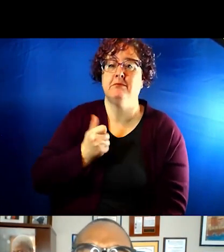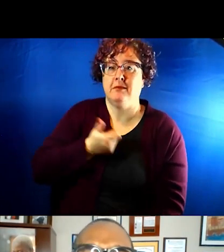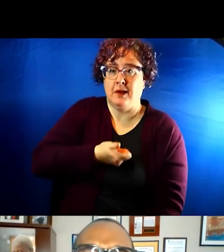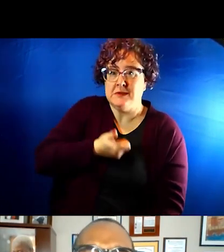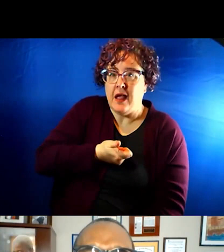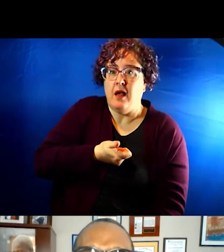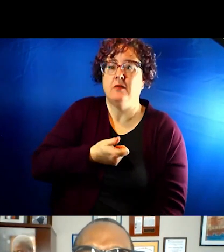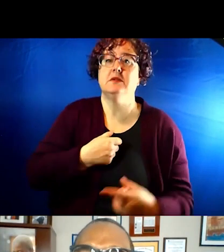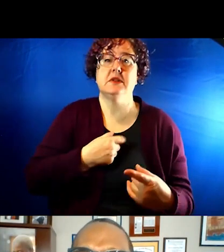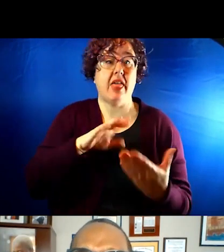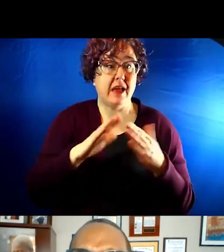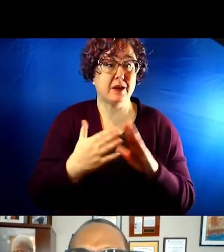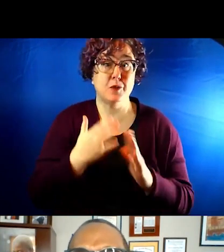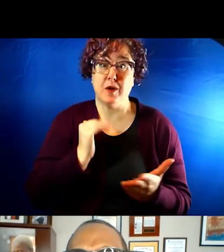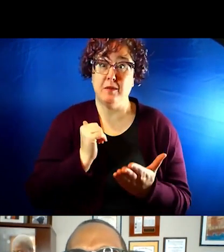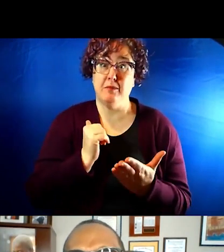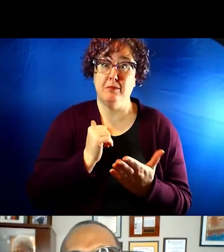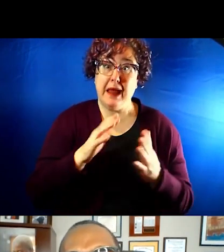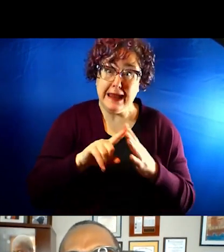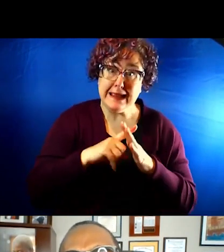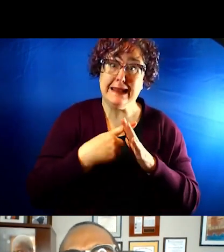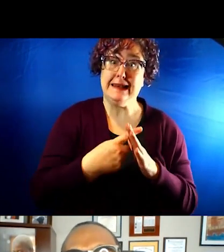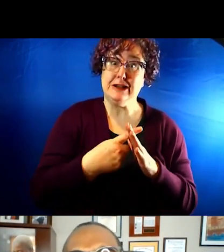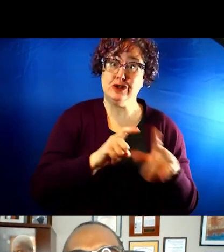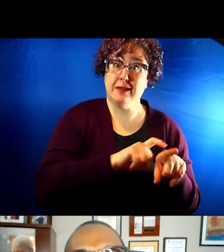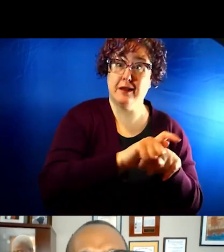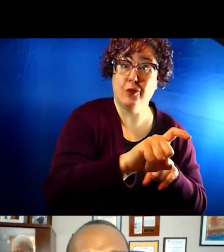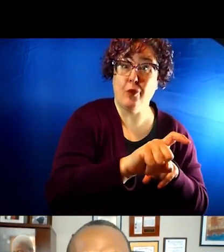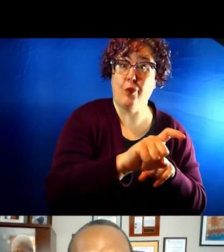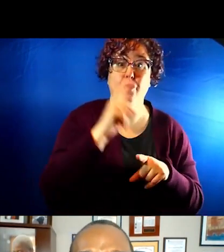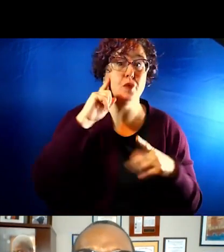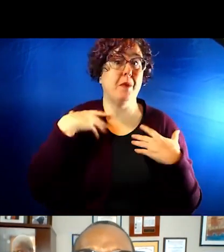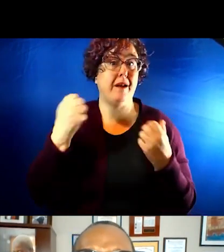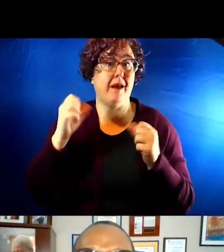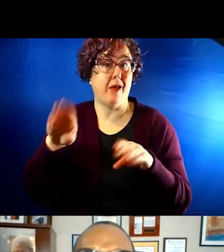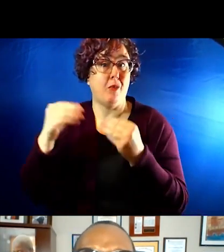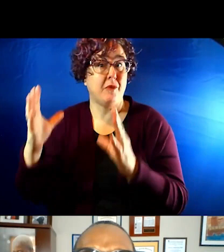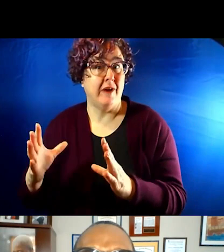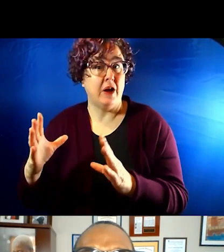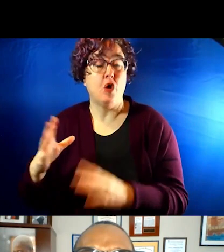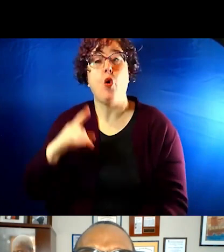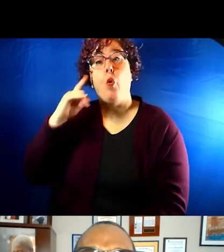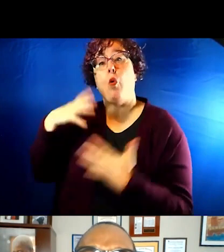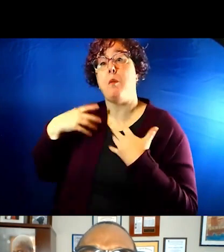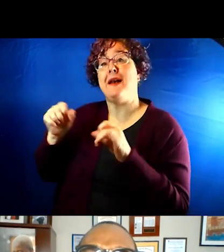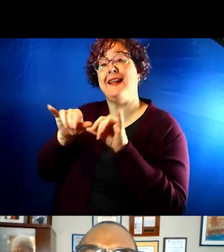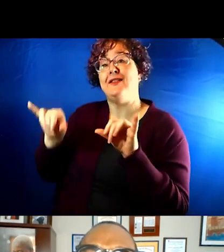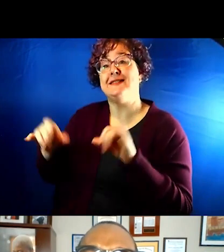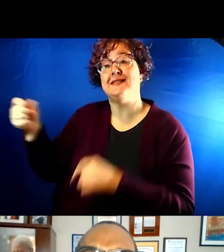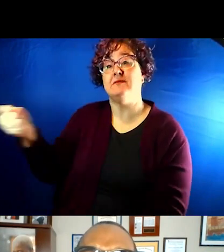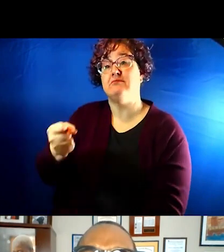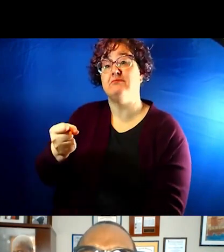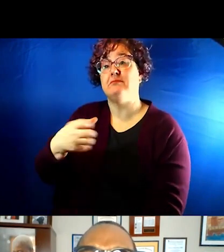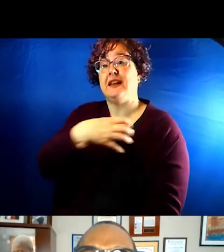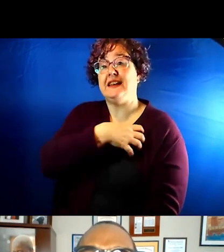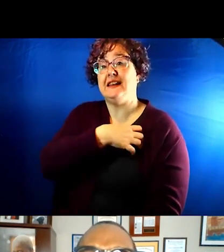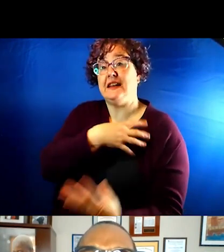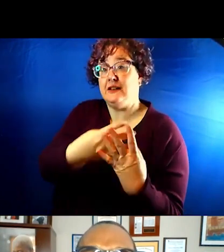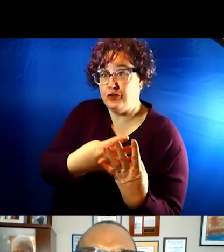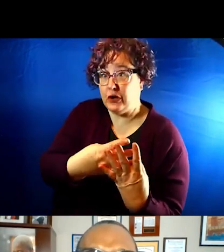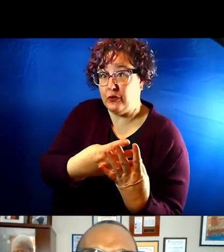SAFETY AND CONNECTION REQUIRE TRUSTED RELATIONSHIPS ON WHICH THEY